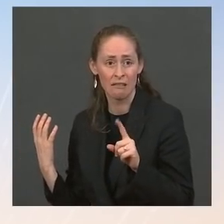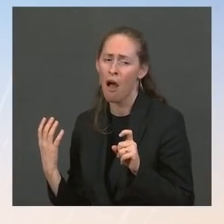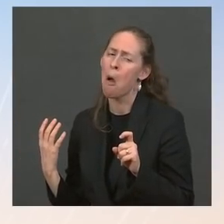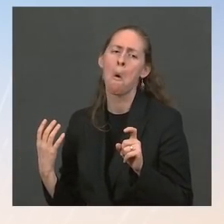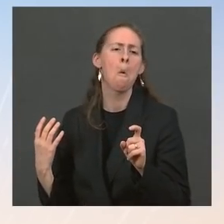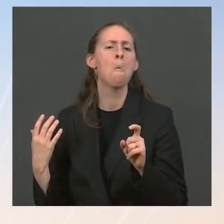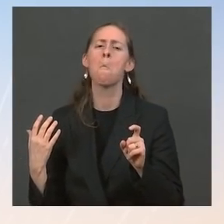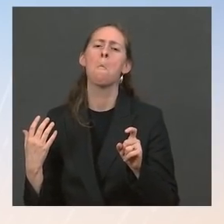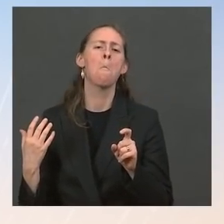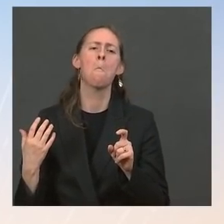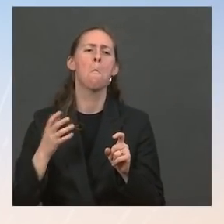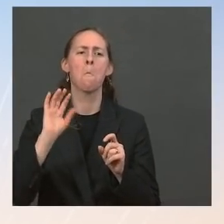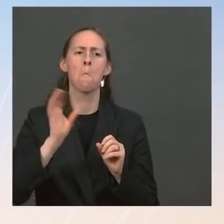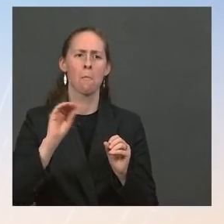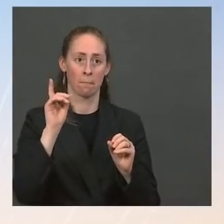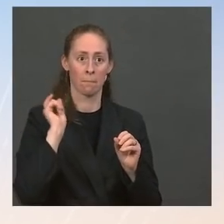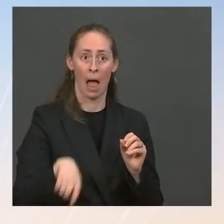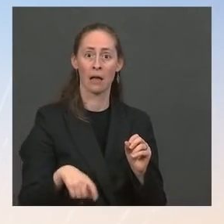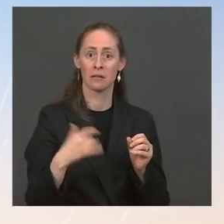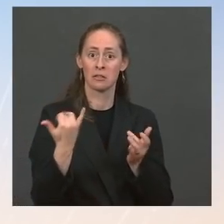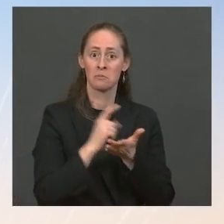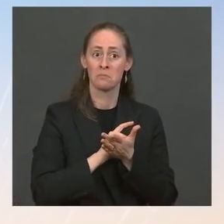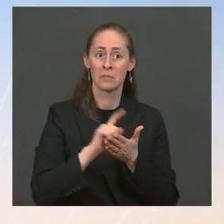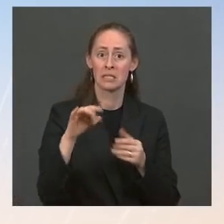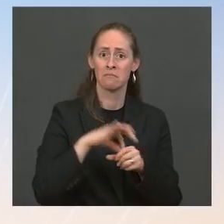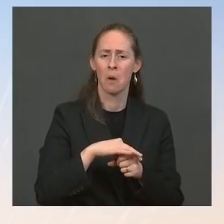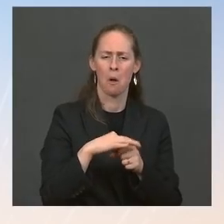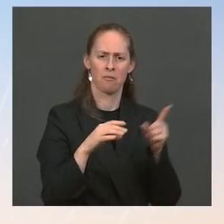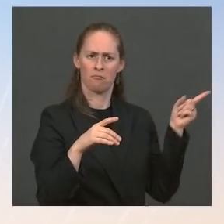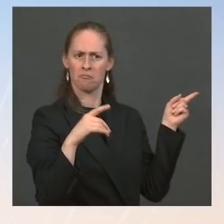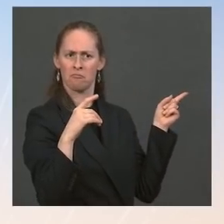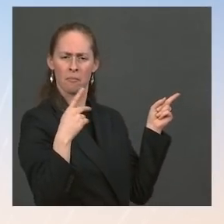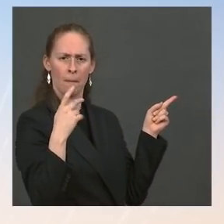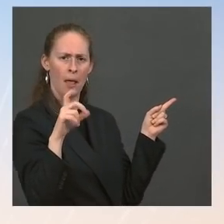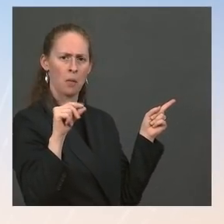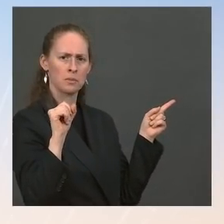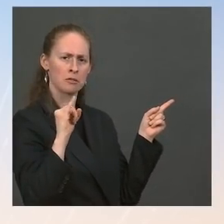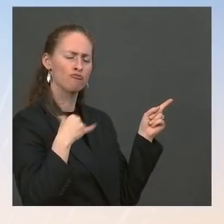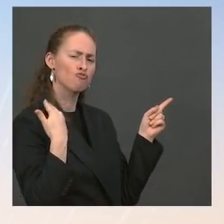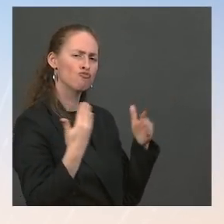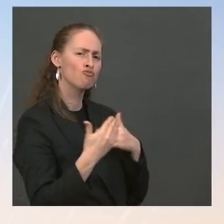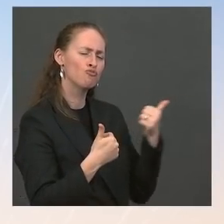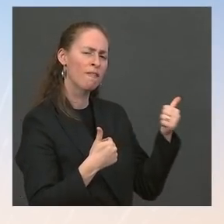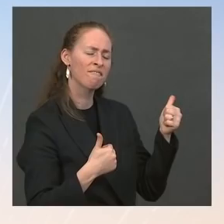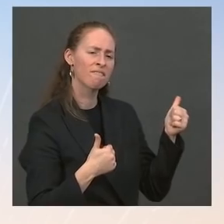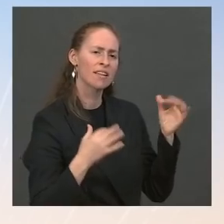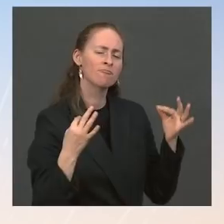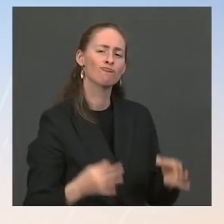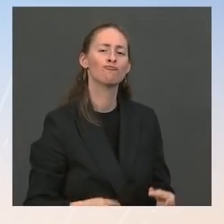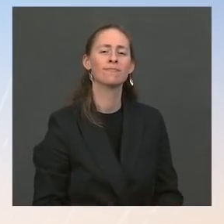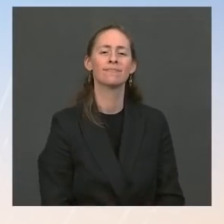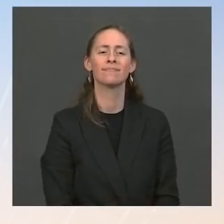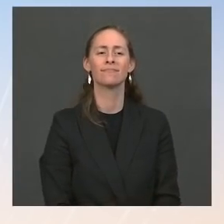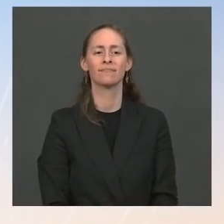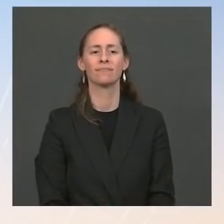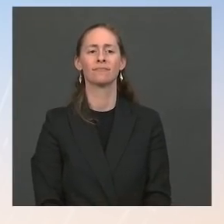we'll leave that to the Speaker. But we're moving forward. Go ahead. >> The Press: Thanks, Jen. To follow up on what you've said about bipartisanship: By our count, there's just 6 of the 32 Republicans